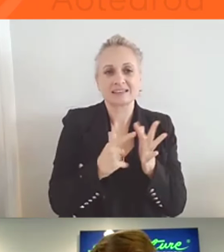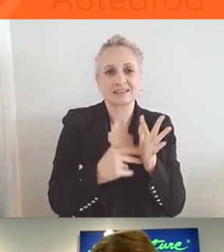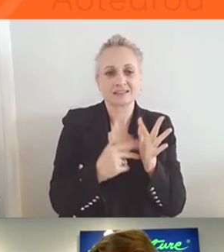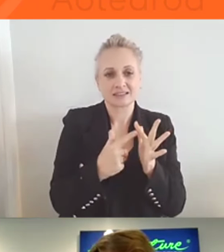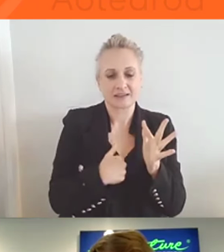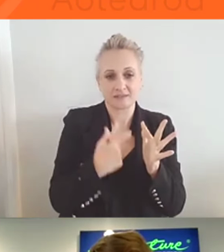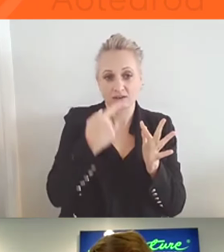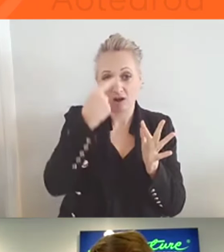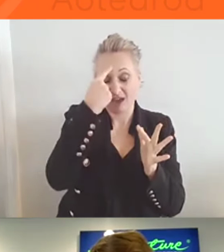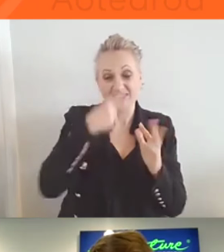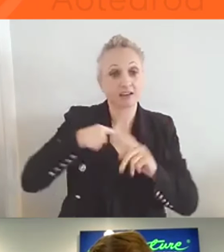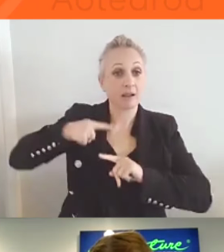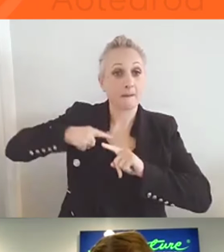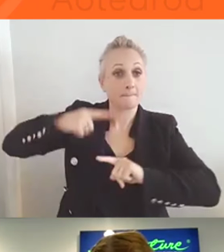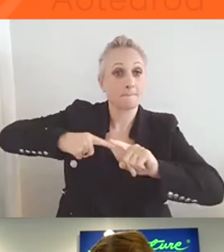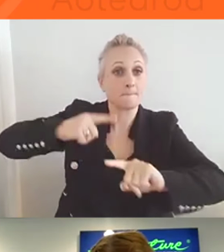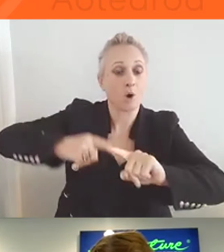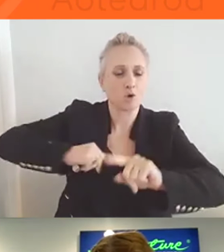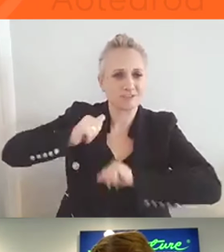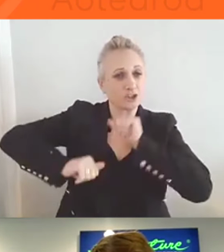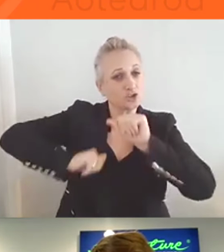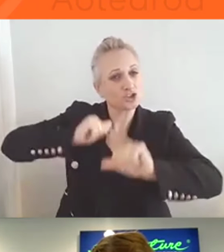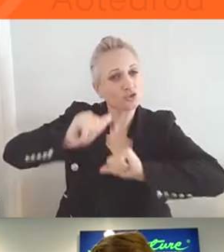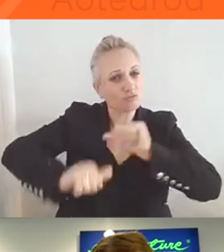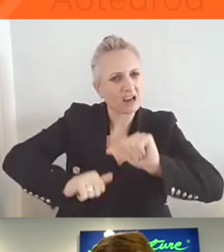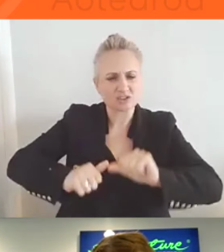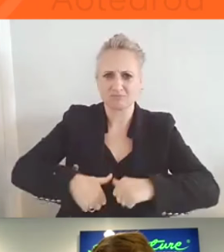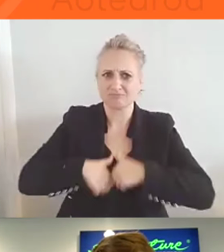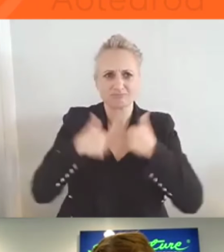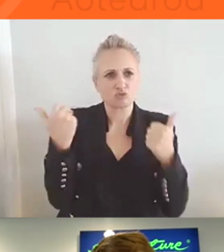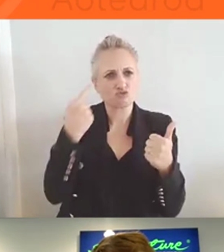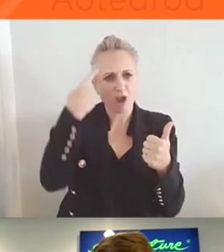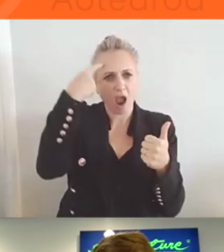is not only a great thing for those high density areas, but even your